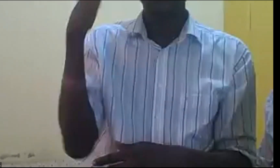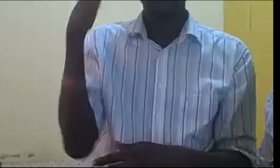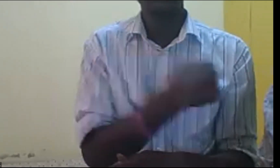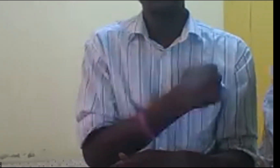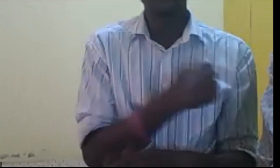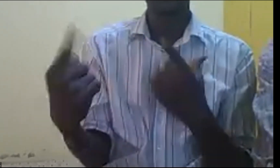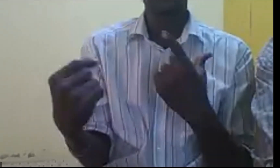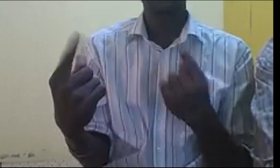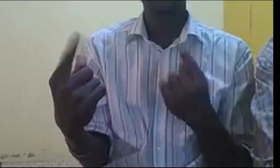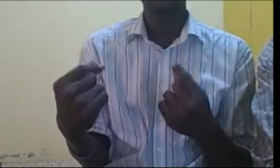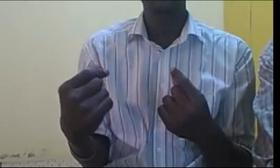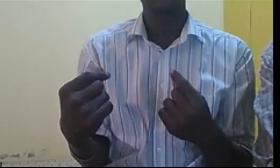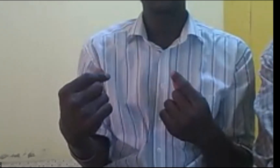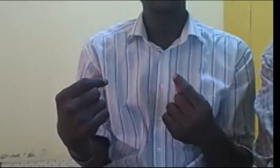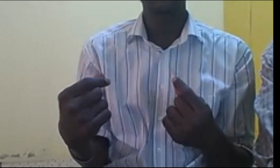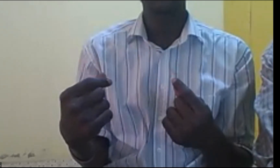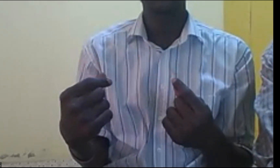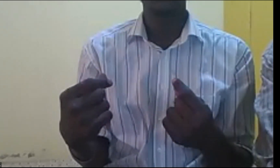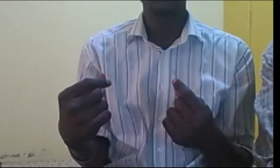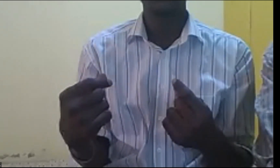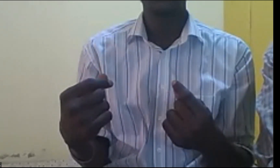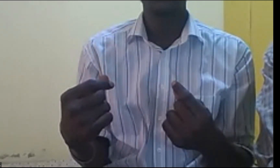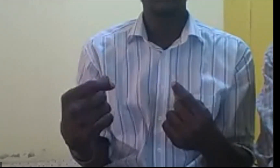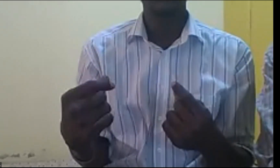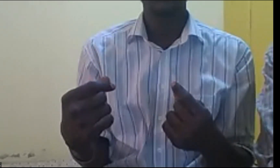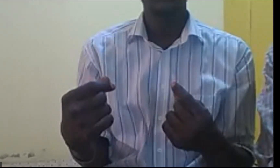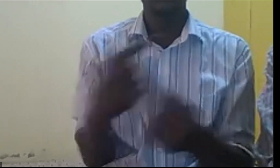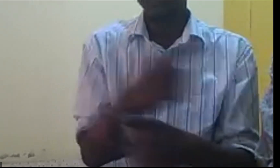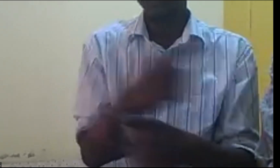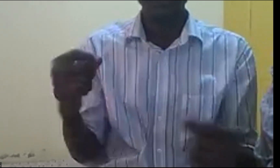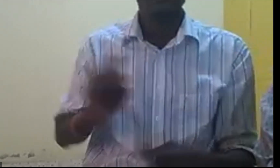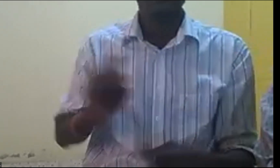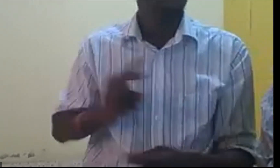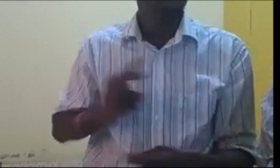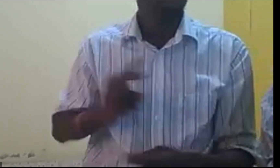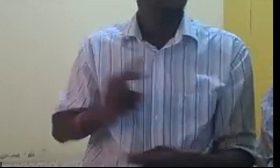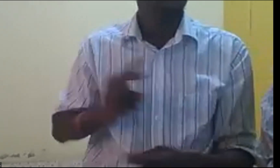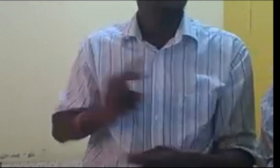And so for those of you who are not familiar with murals, what's going to happen is that we will share a link.